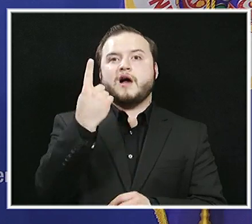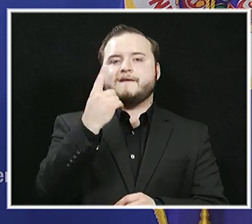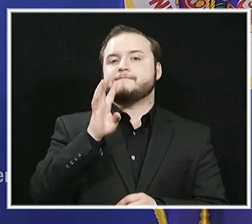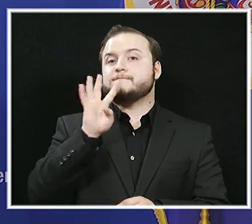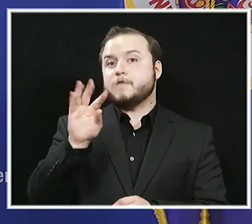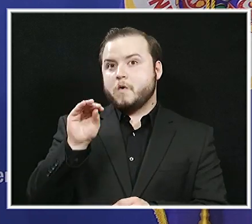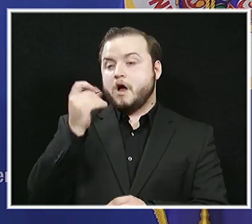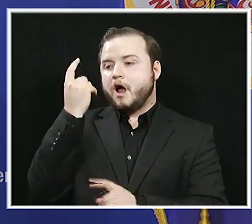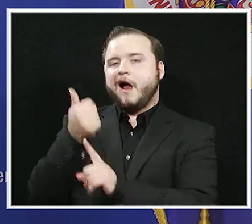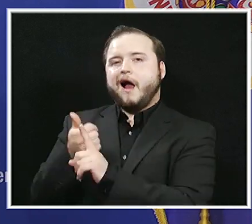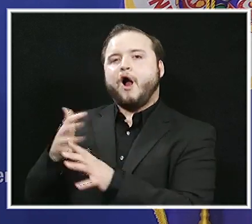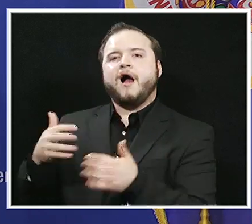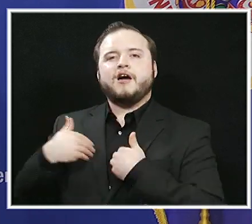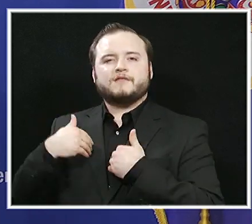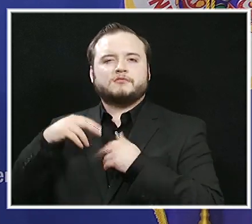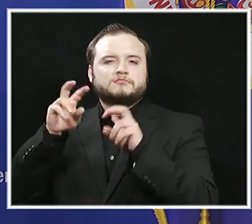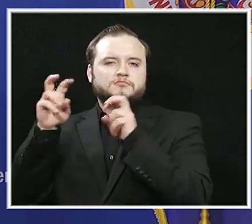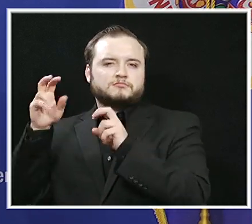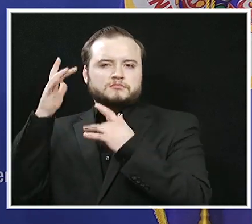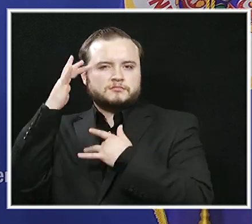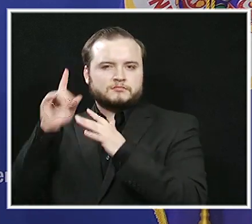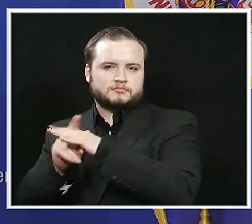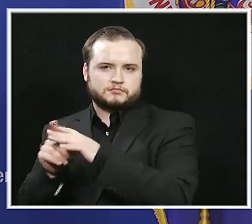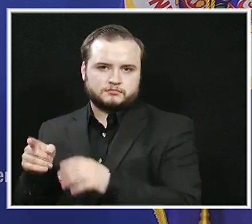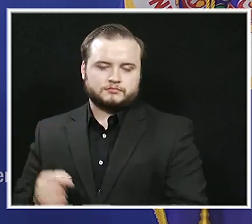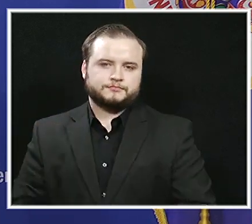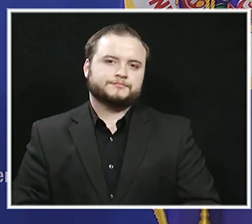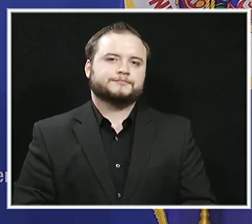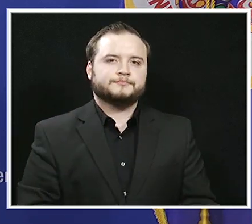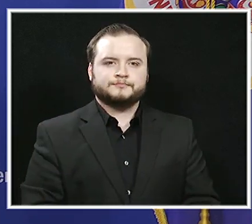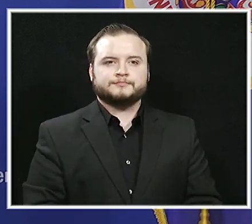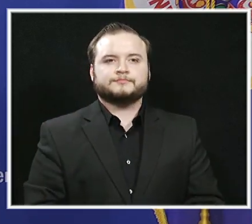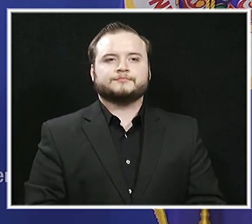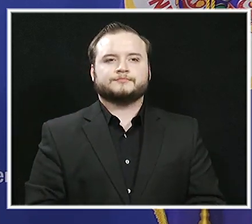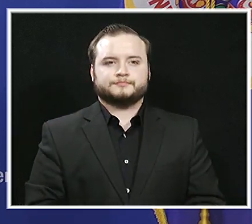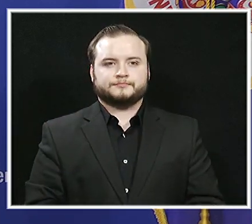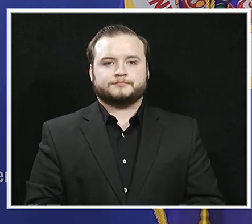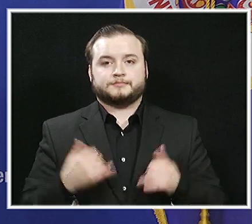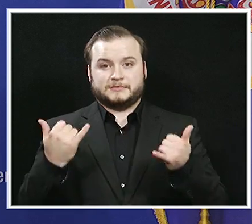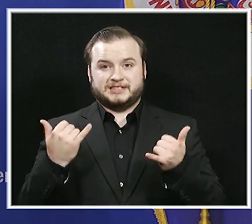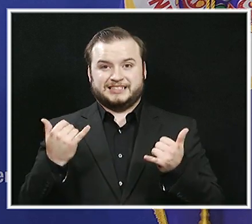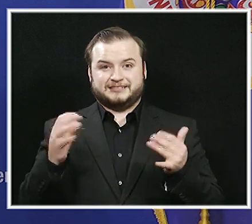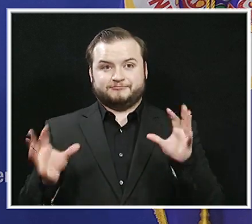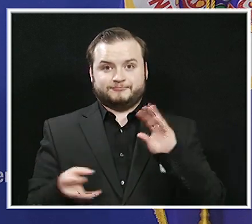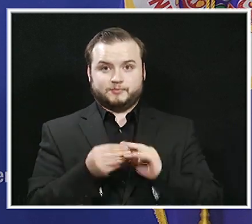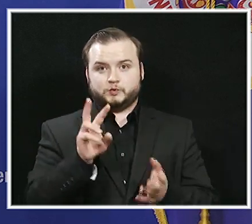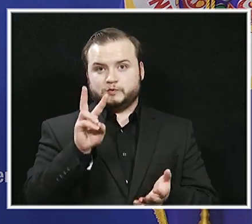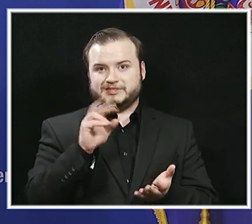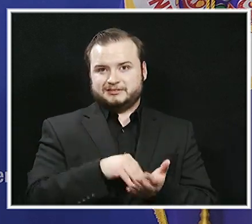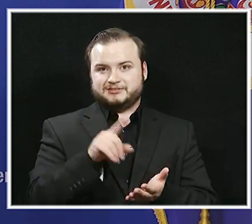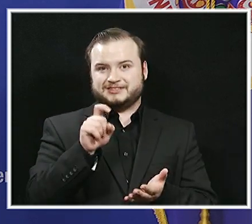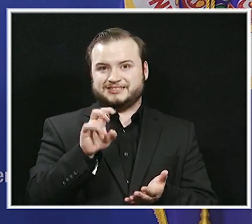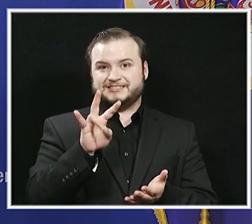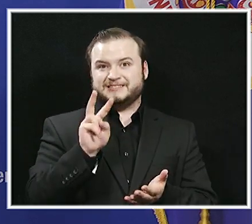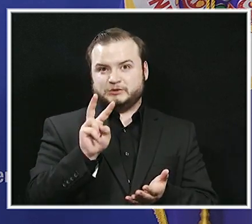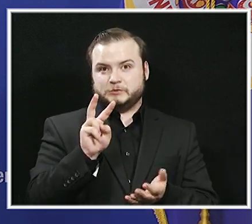in their 90s, 7 in their 70s, two people in their 60s, and one person in their 40s with significant underlying health conditions.